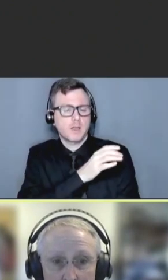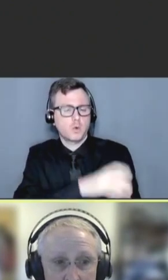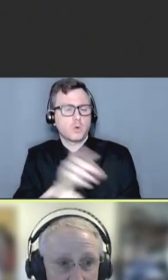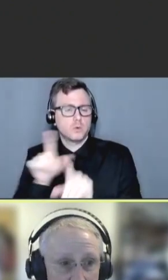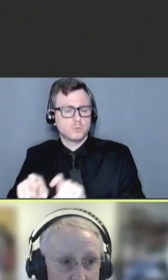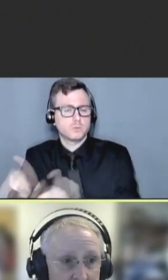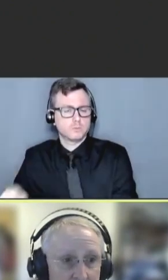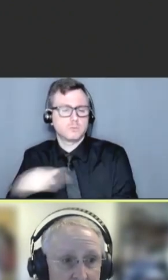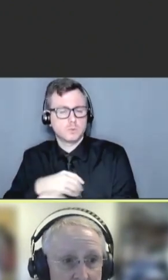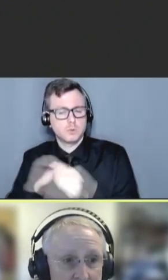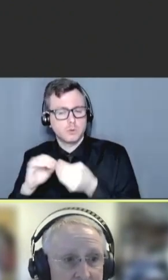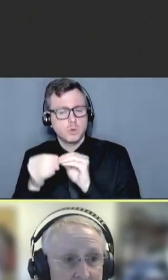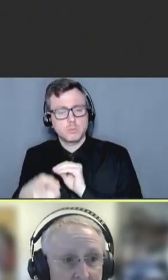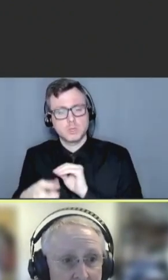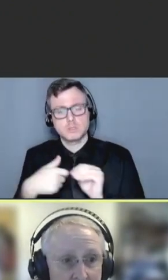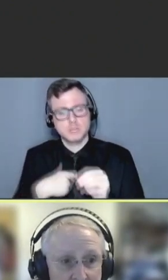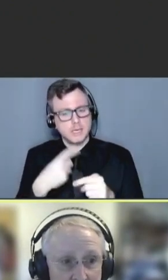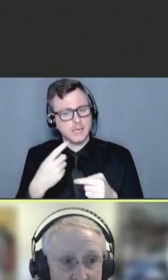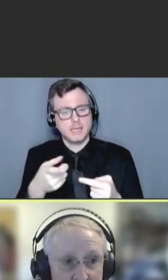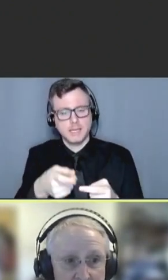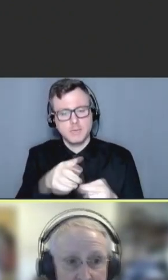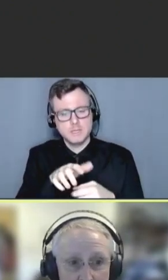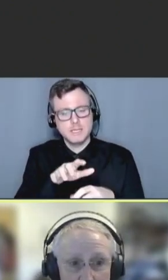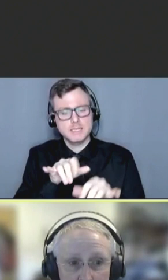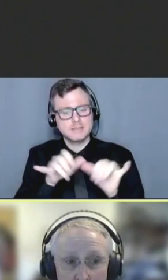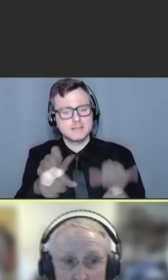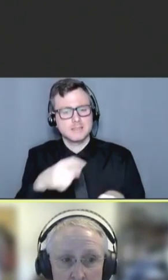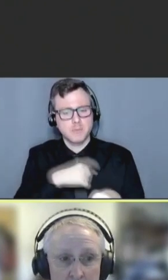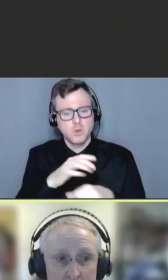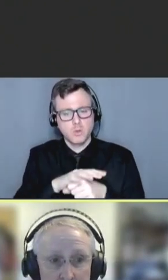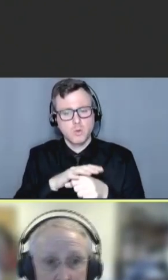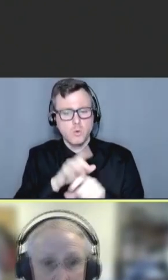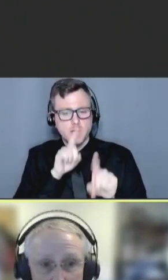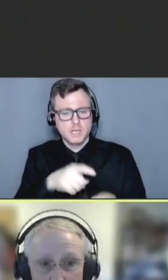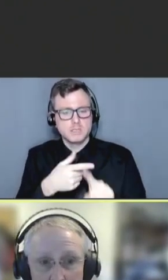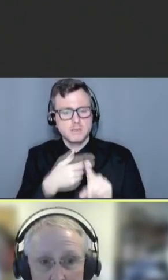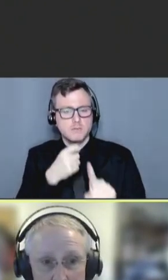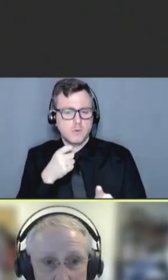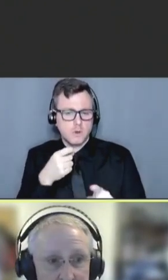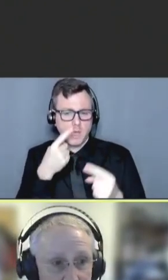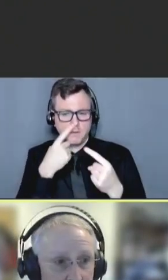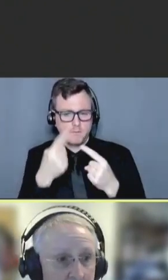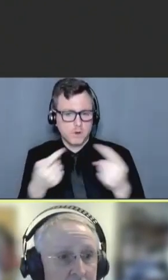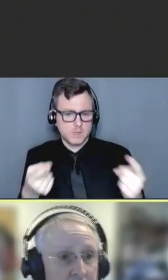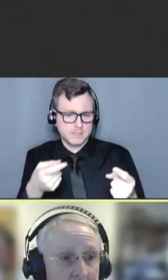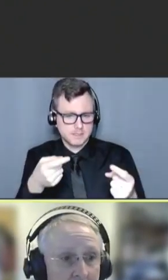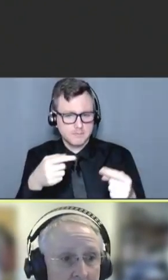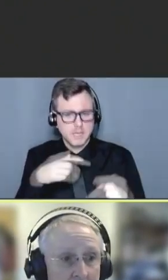reported as adverse events, and vaccination errors are also being reported commonly to VAERS.